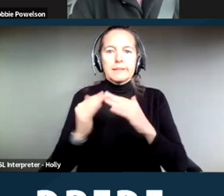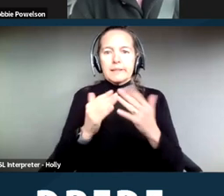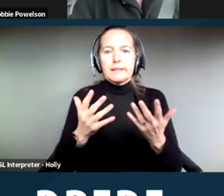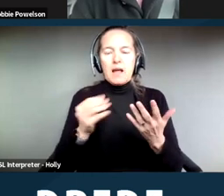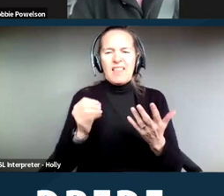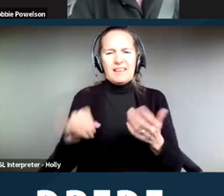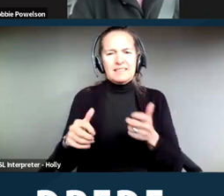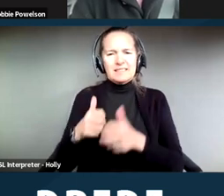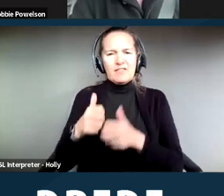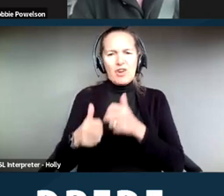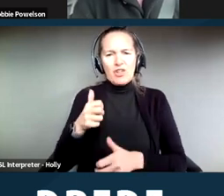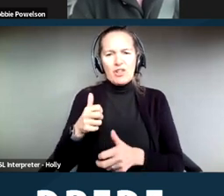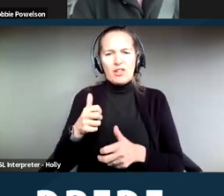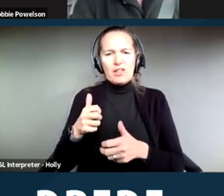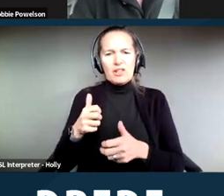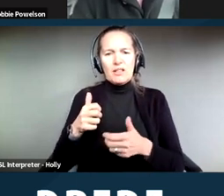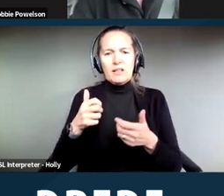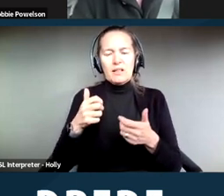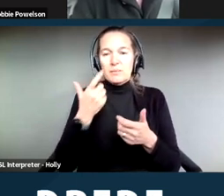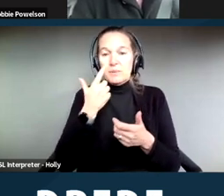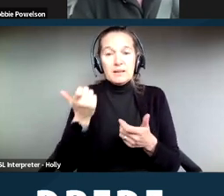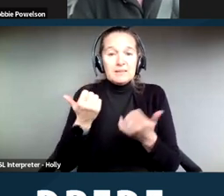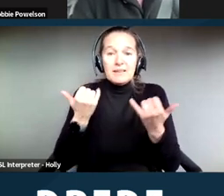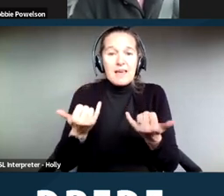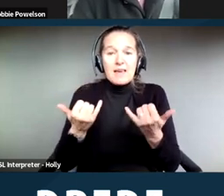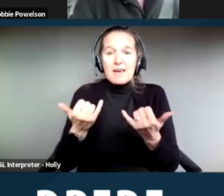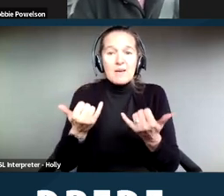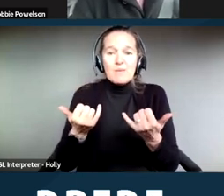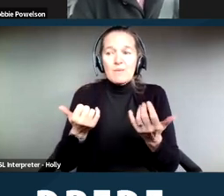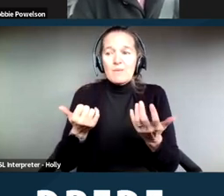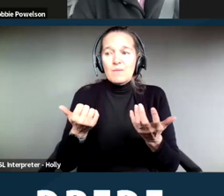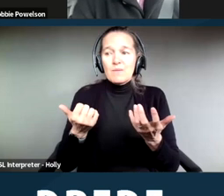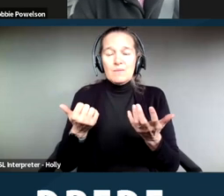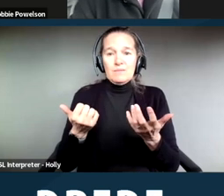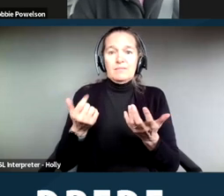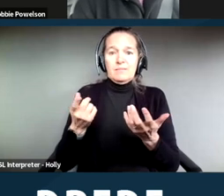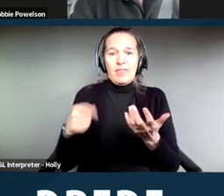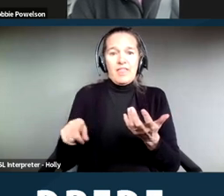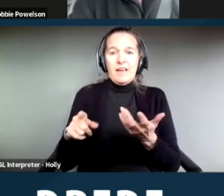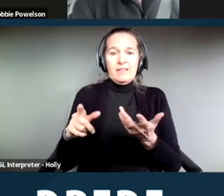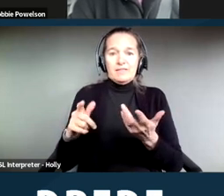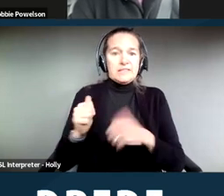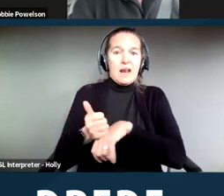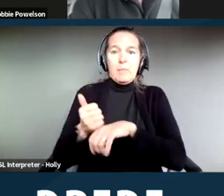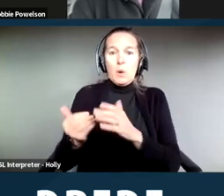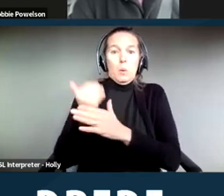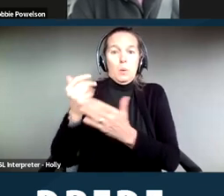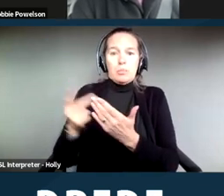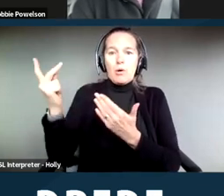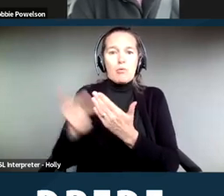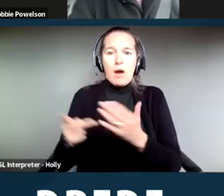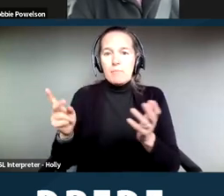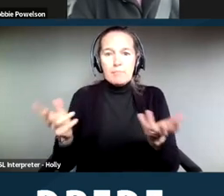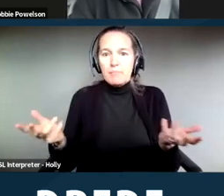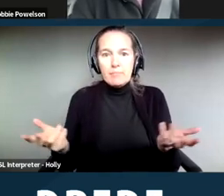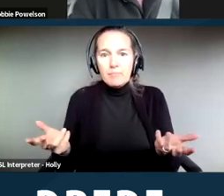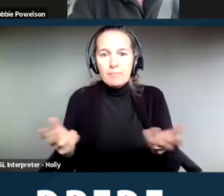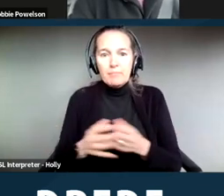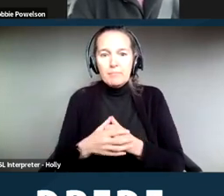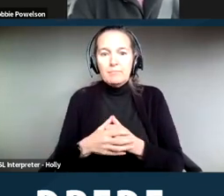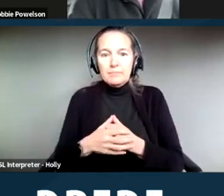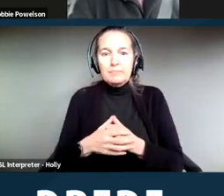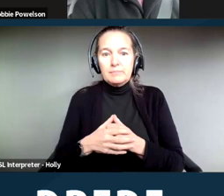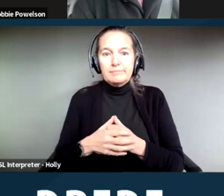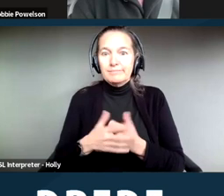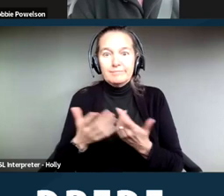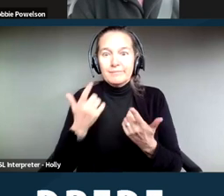to do because it's basically turned into an entire new program for them, and it's been